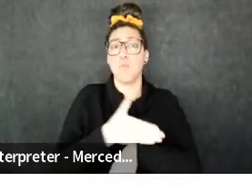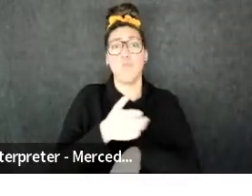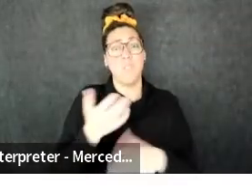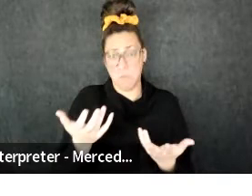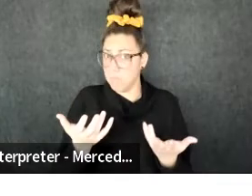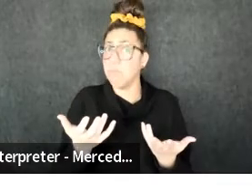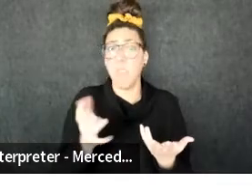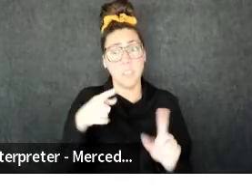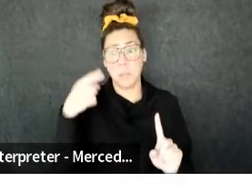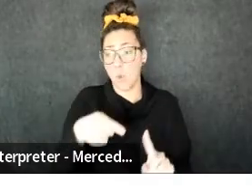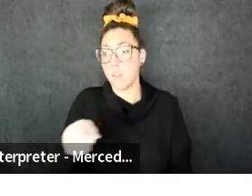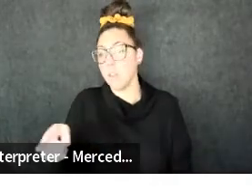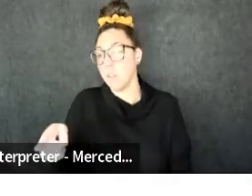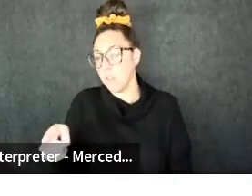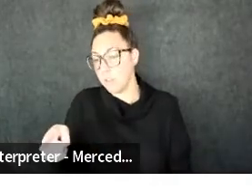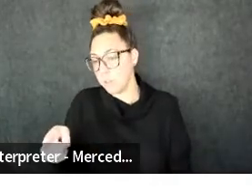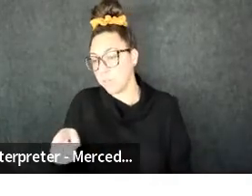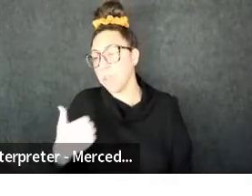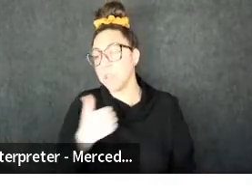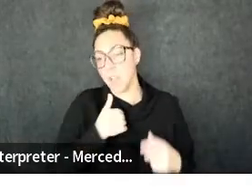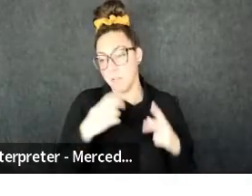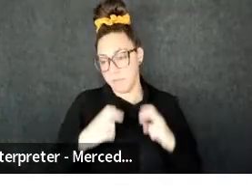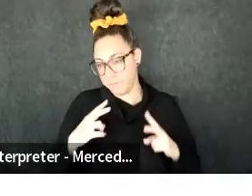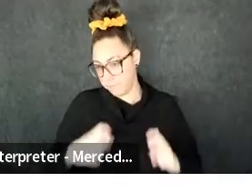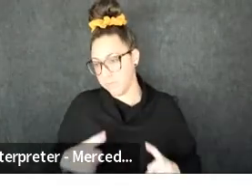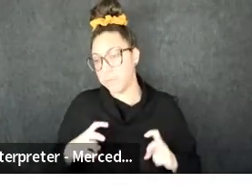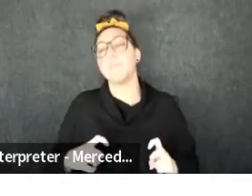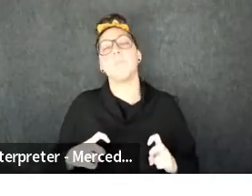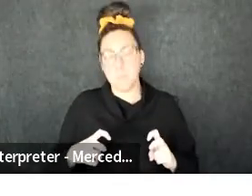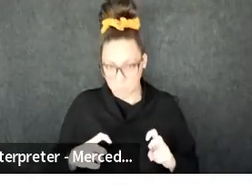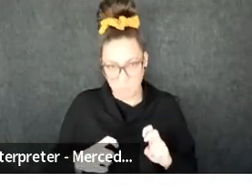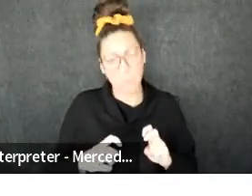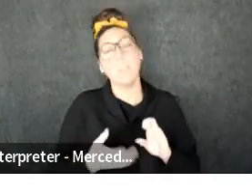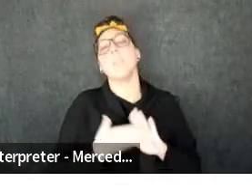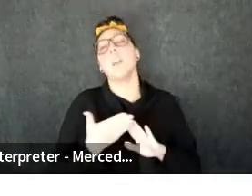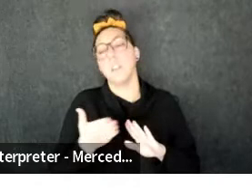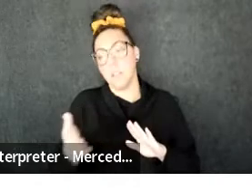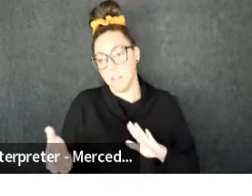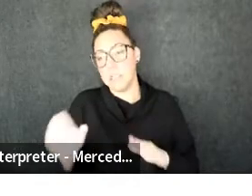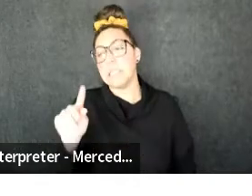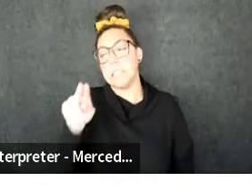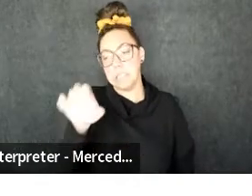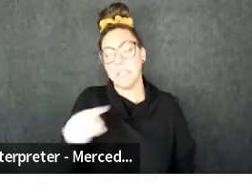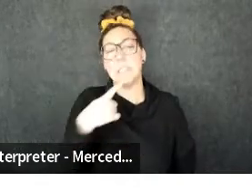yeah. Hope should be our self-reflection and stuff. And we see the grade that should be an ongoing process.